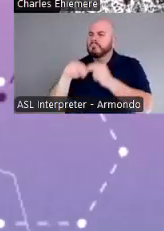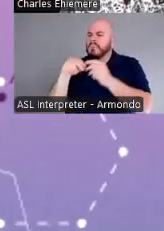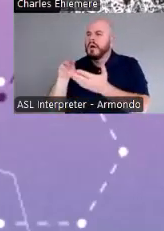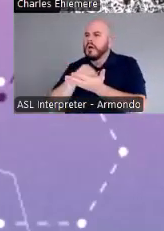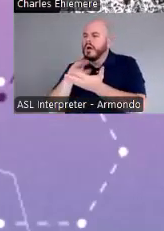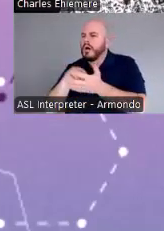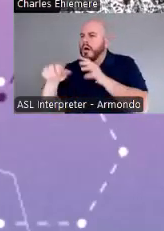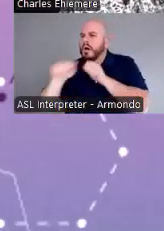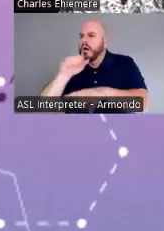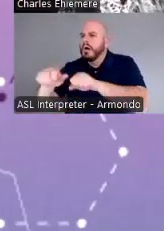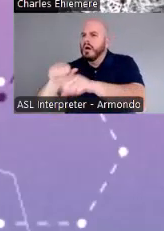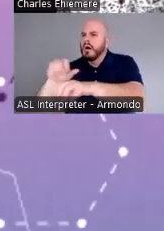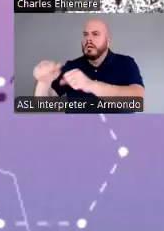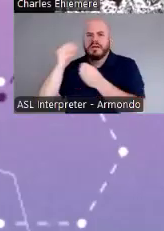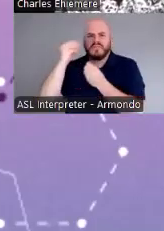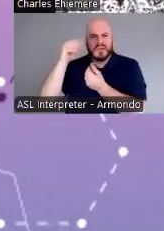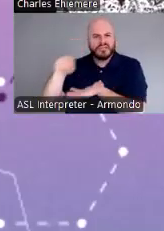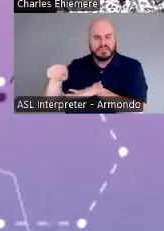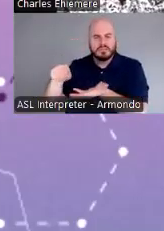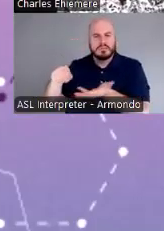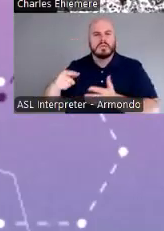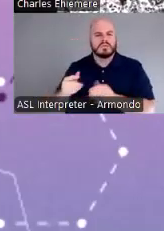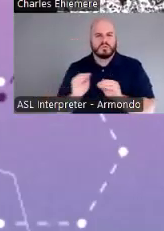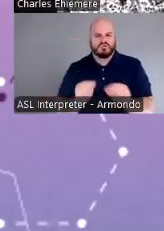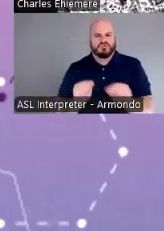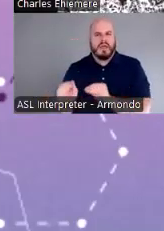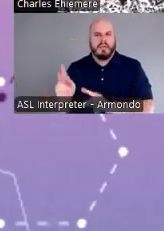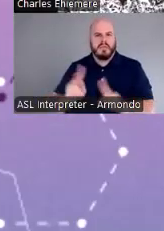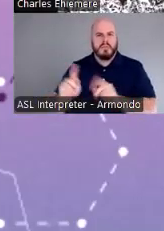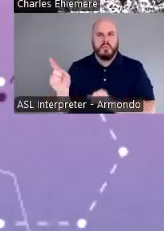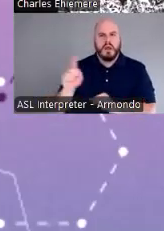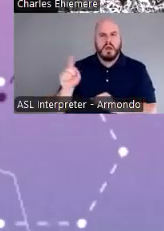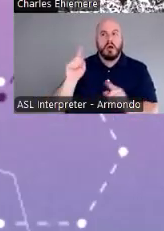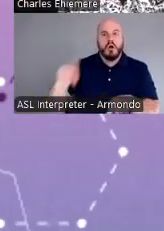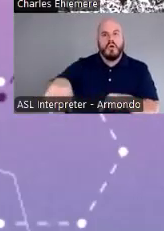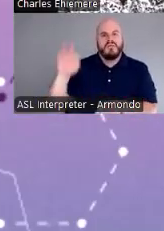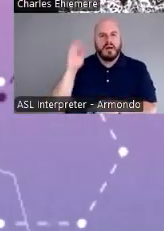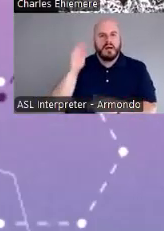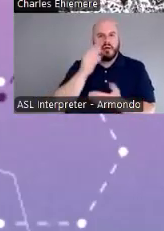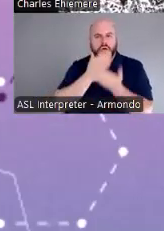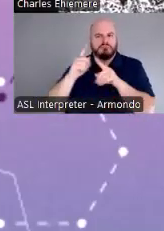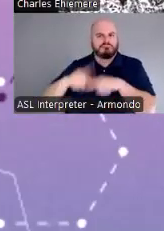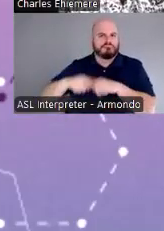those things that they say that vaccines are made to keep people impotent and all that,